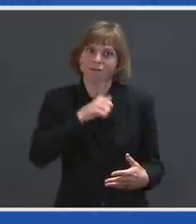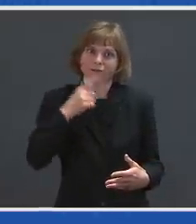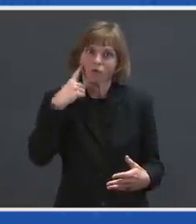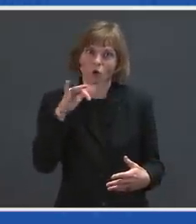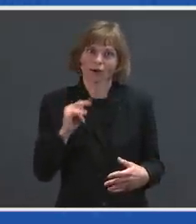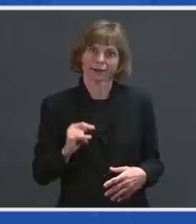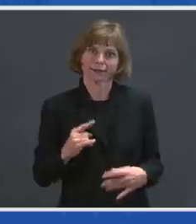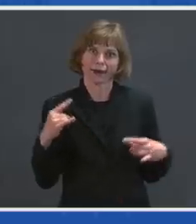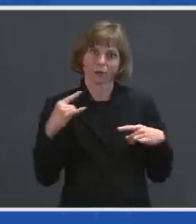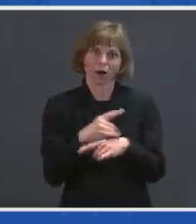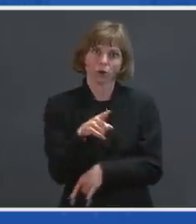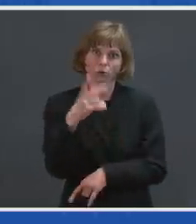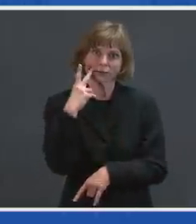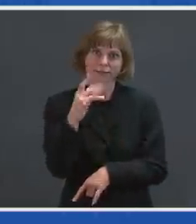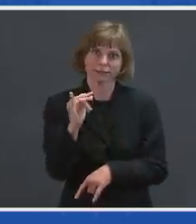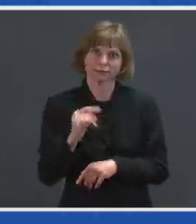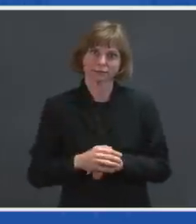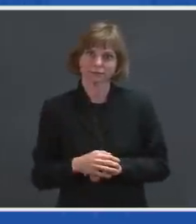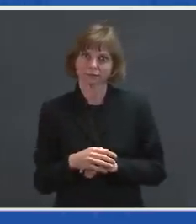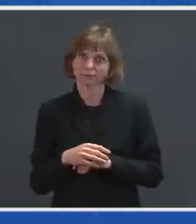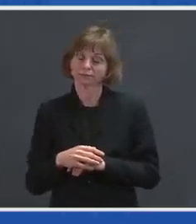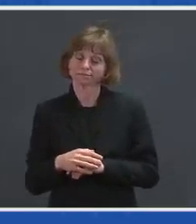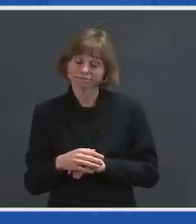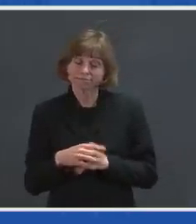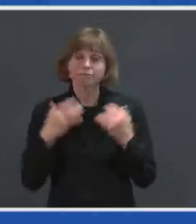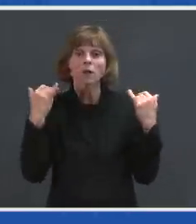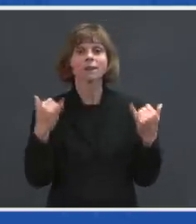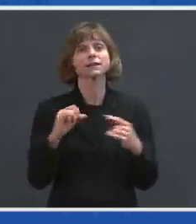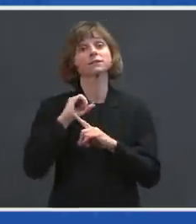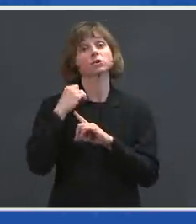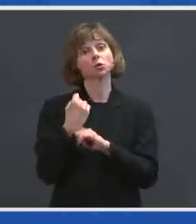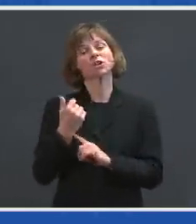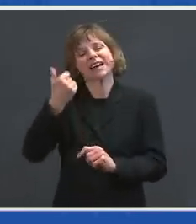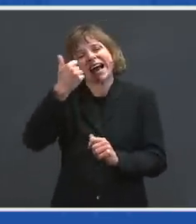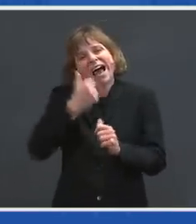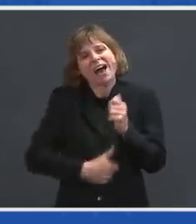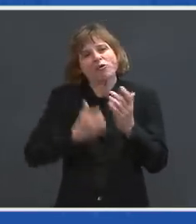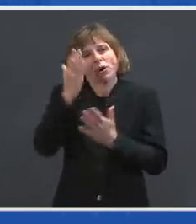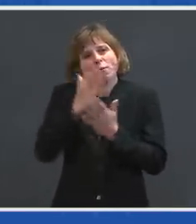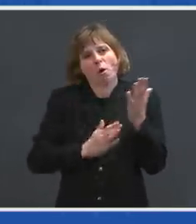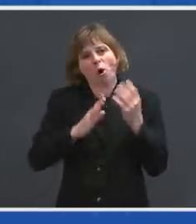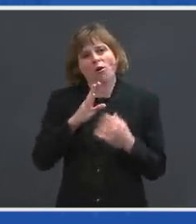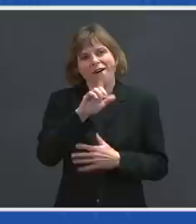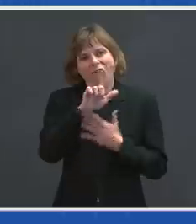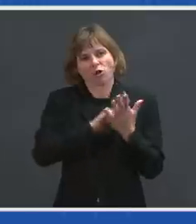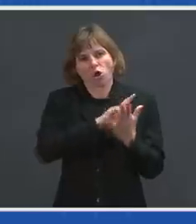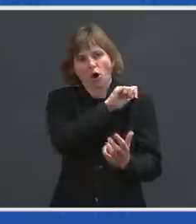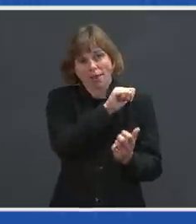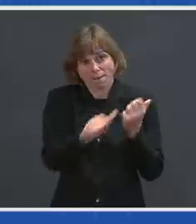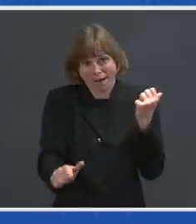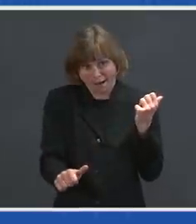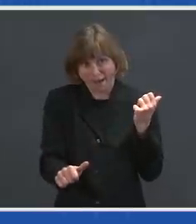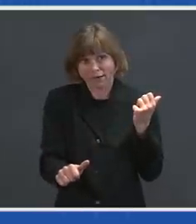And this is a case where every single piece of the bill you passed addresses a genuine,